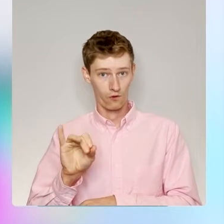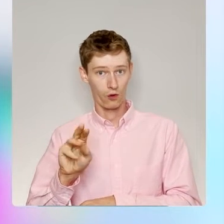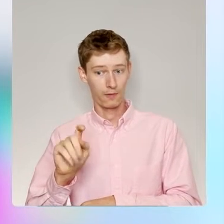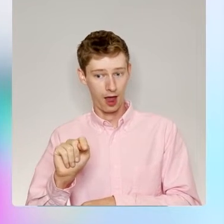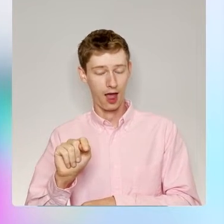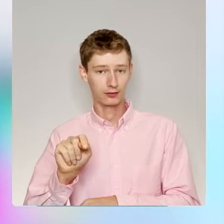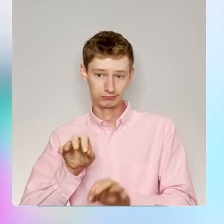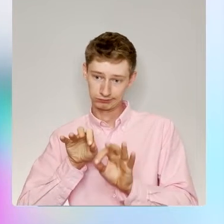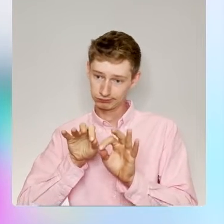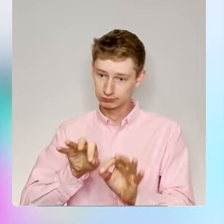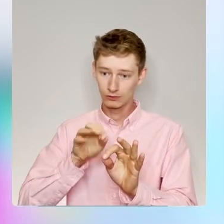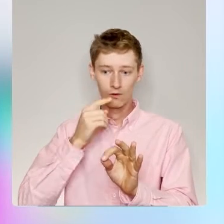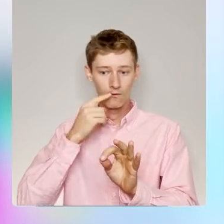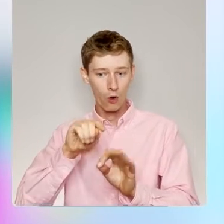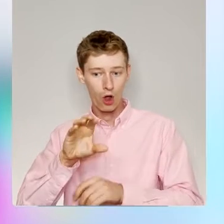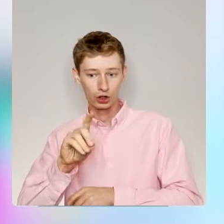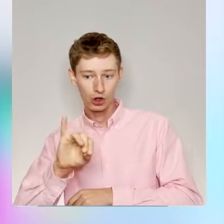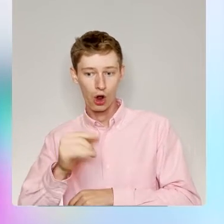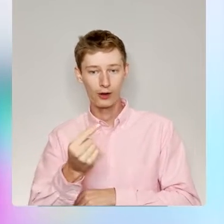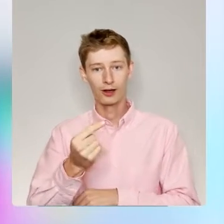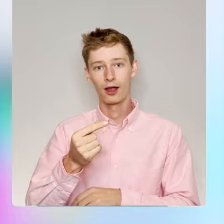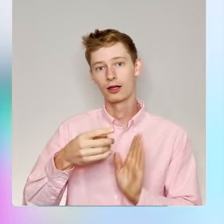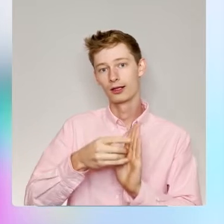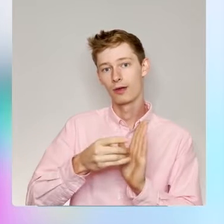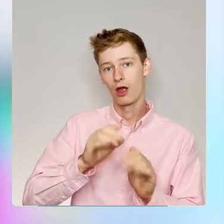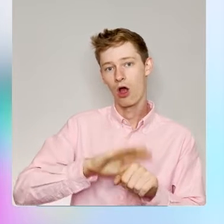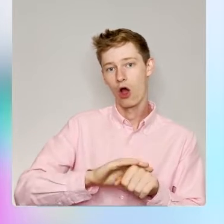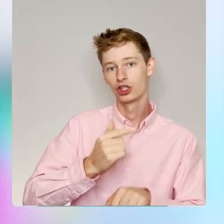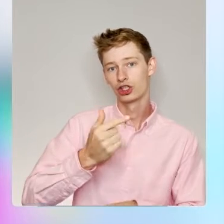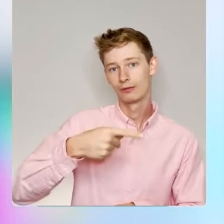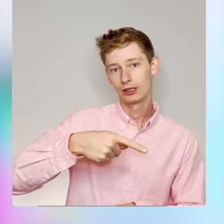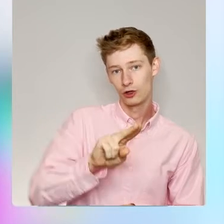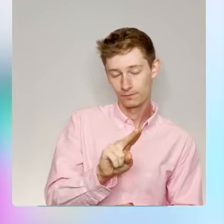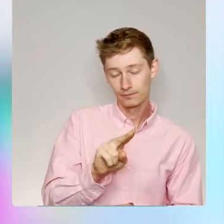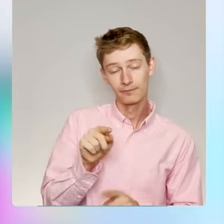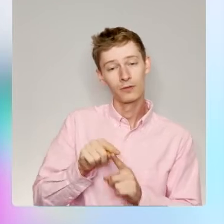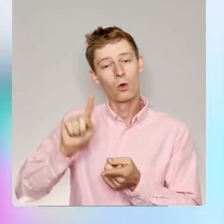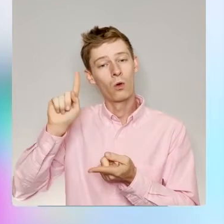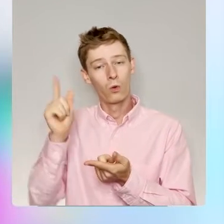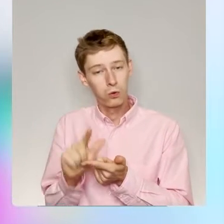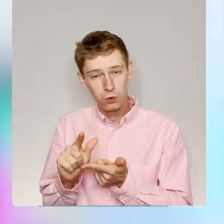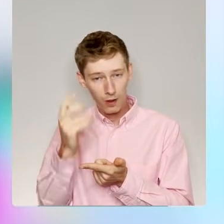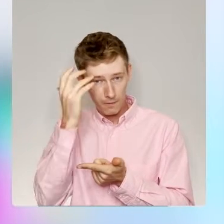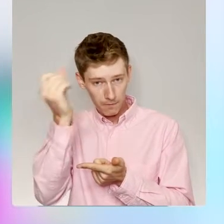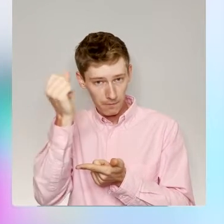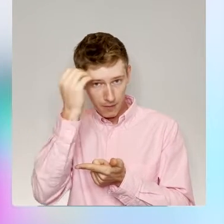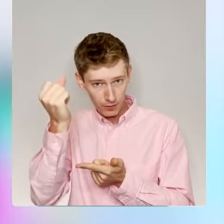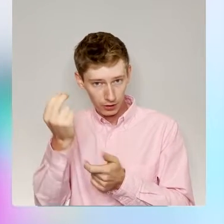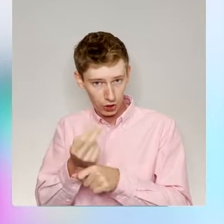That means you can fit more textures into your GPU, and also render them faster, because they render from a compressed format,